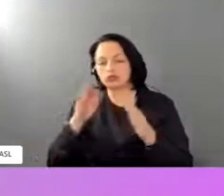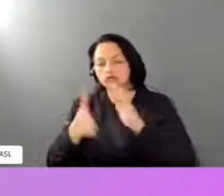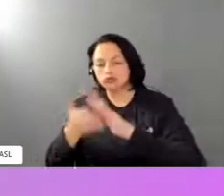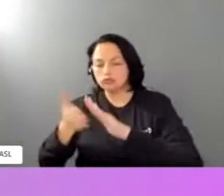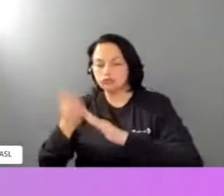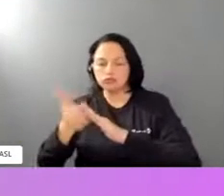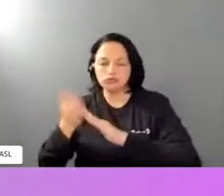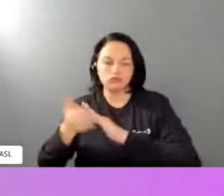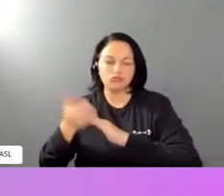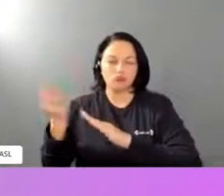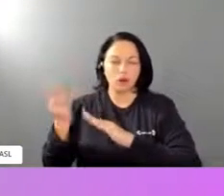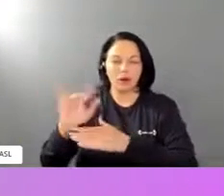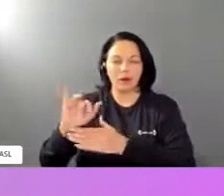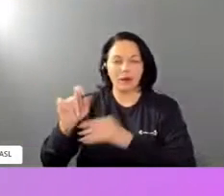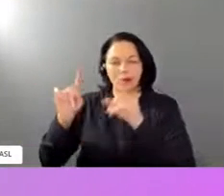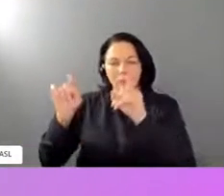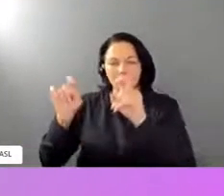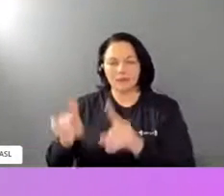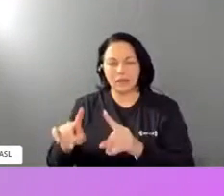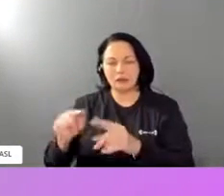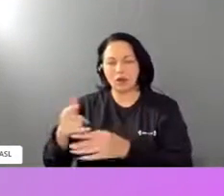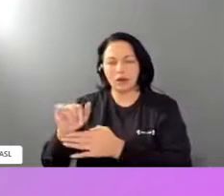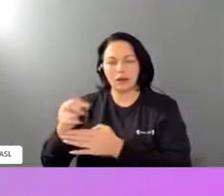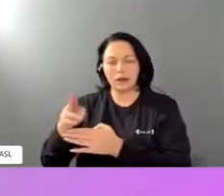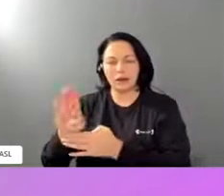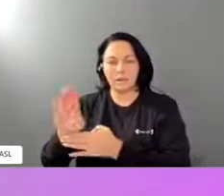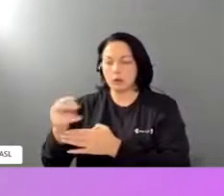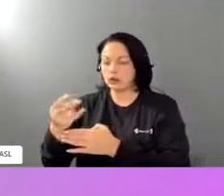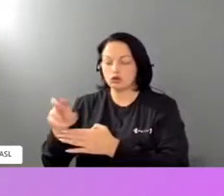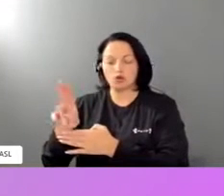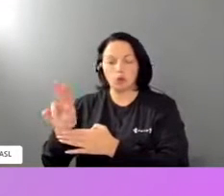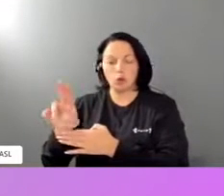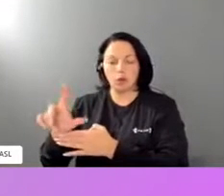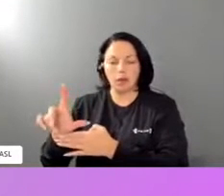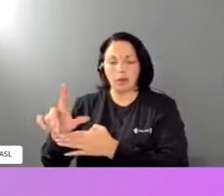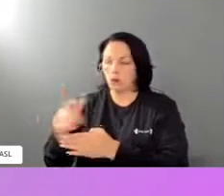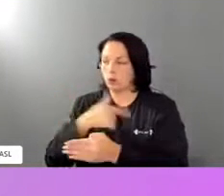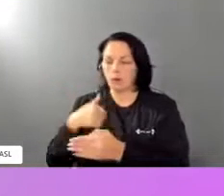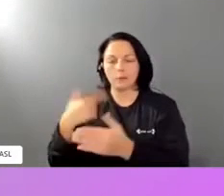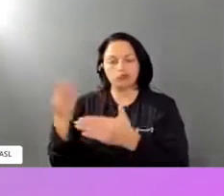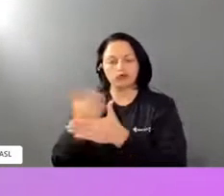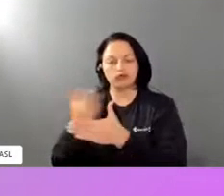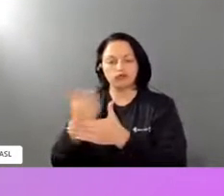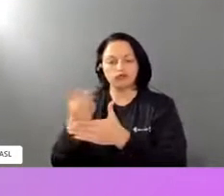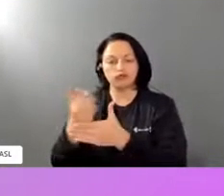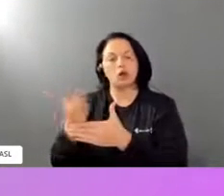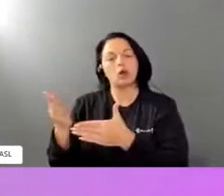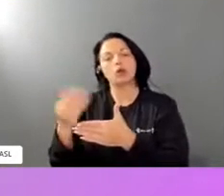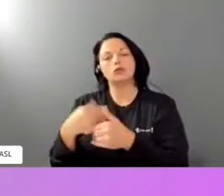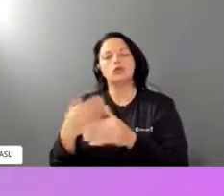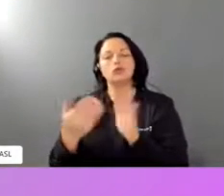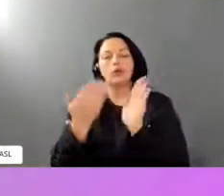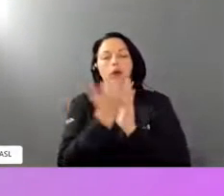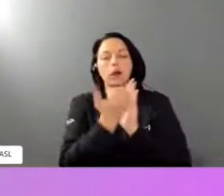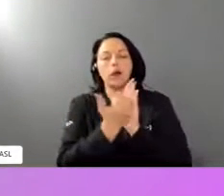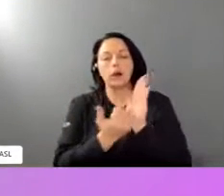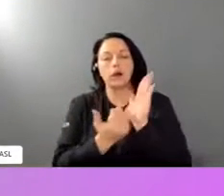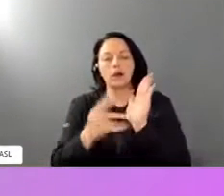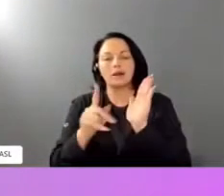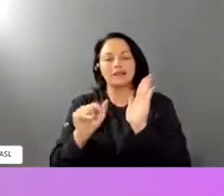us to do 2 things by running playwright it allowed us to tap into the X scanner and use